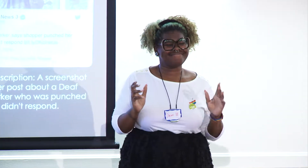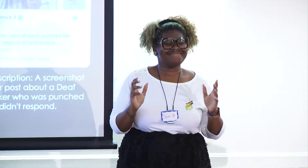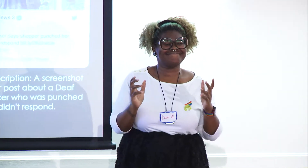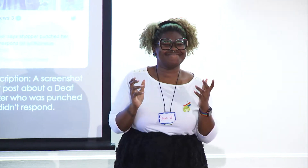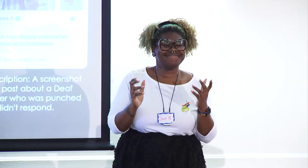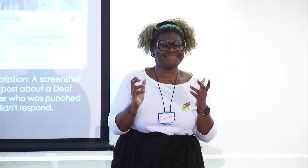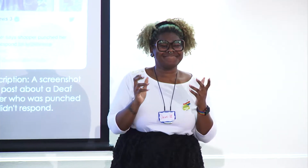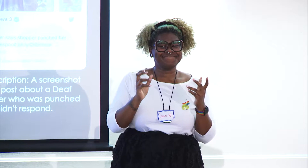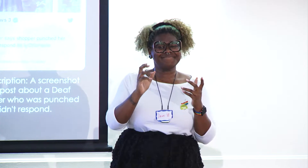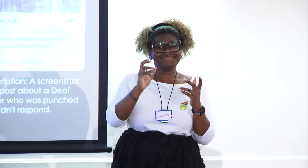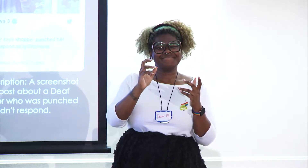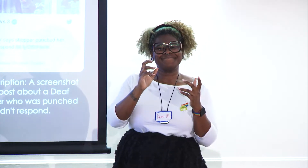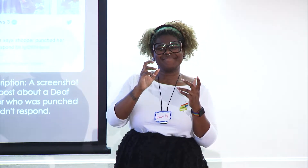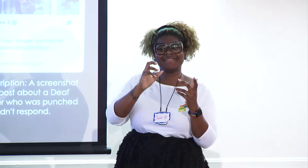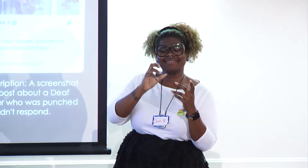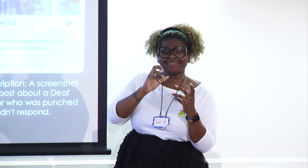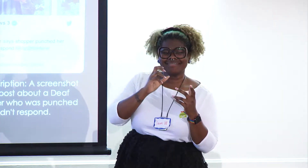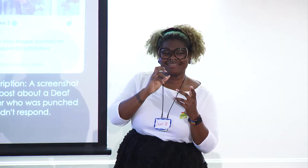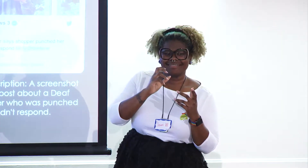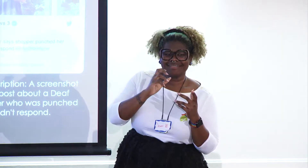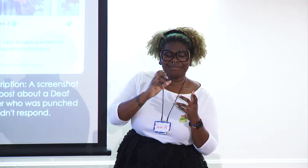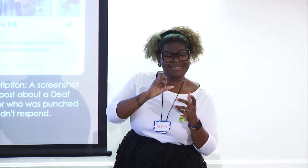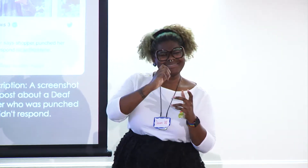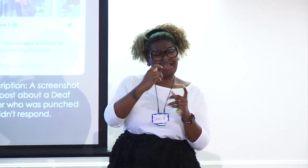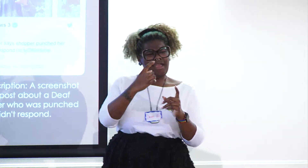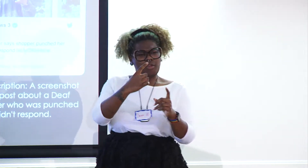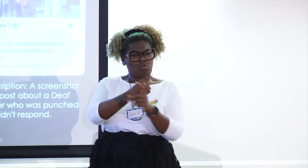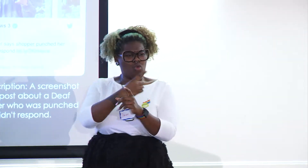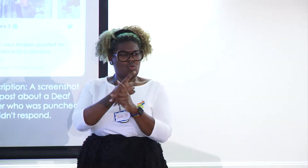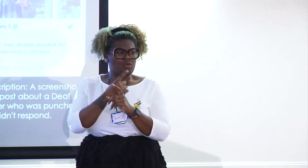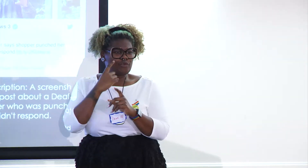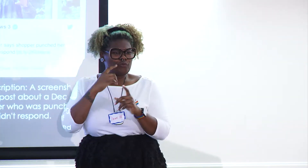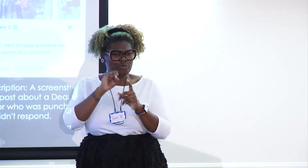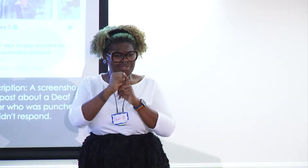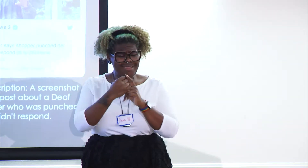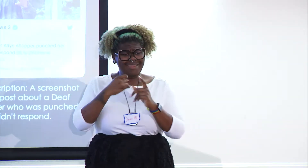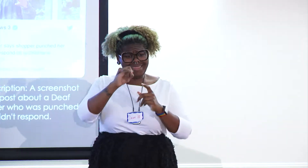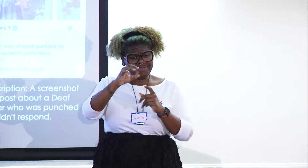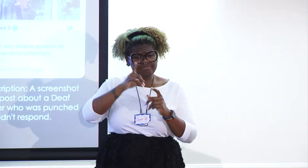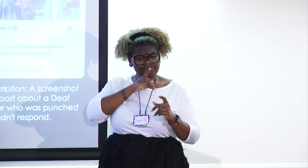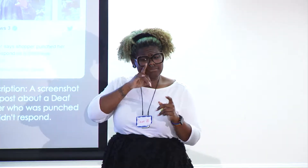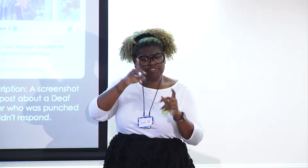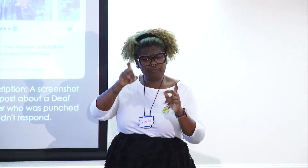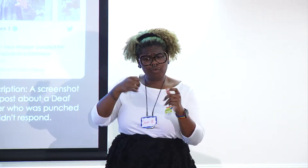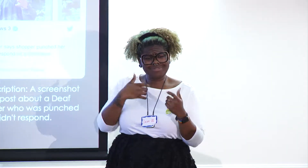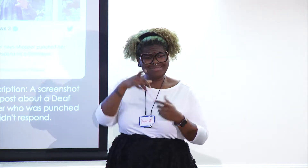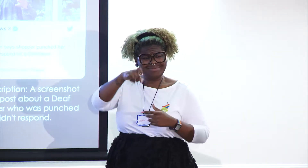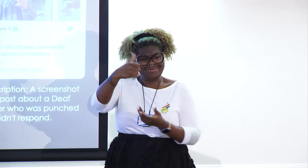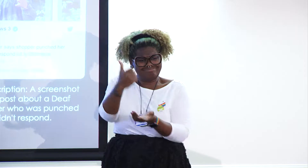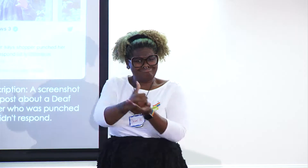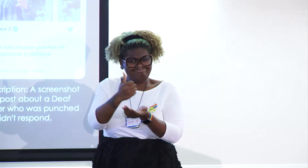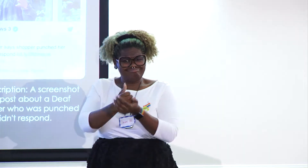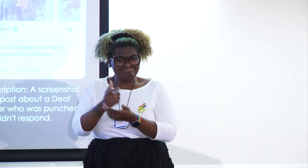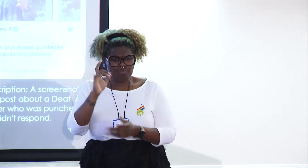and give them assistance, and rescue them. It's really not appropriate to that situation.